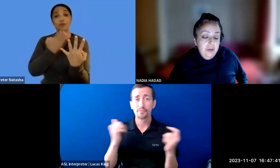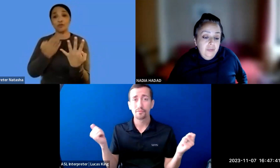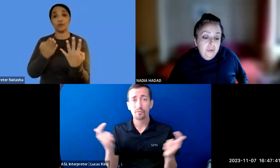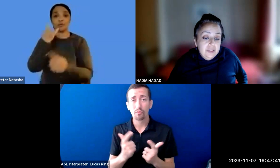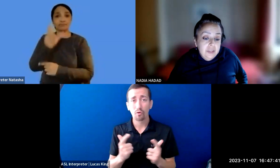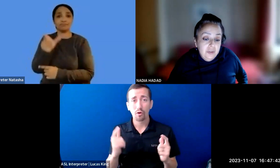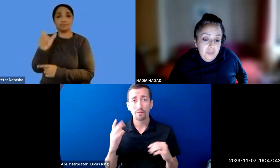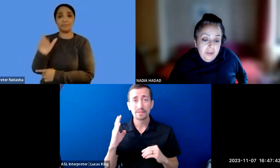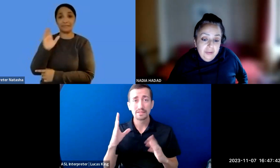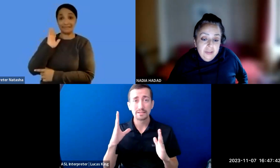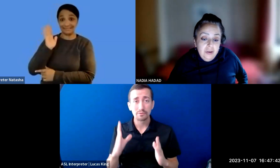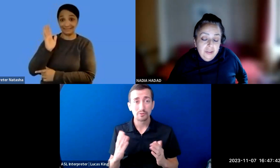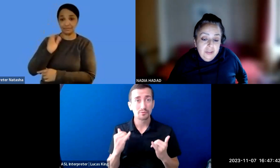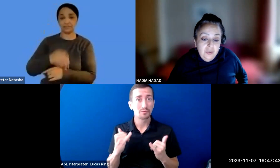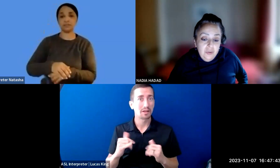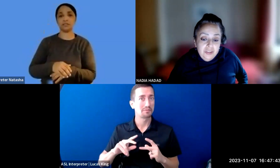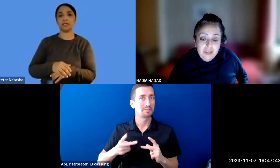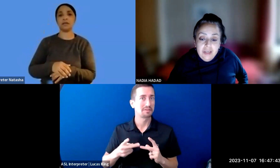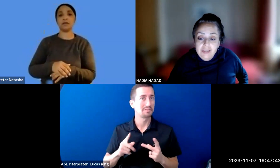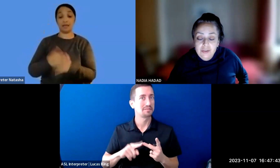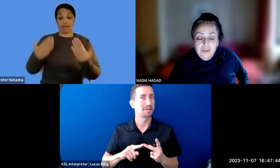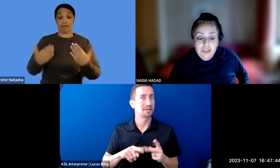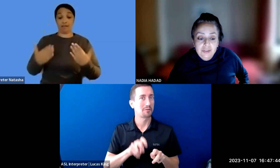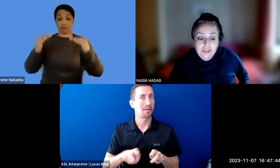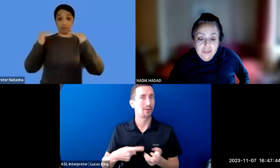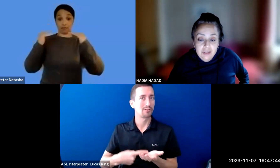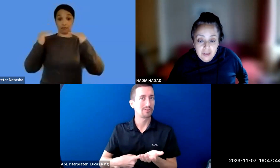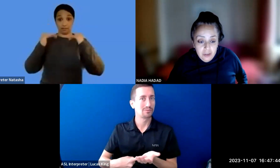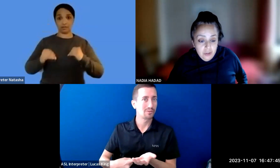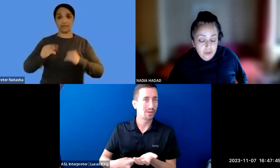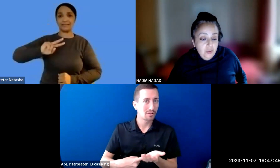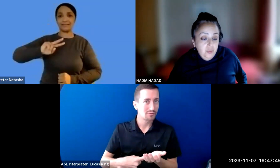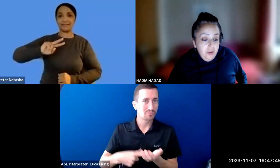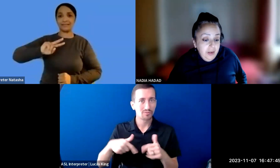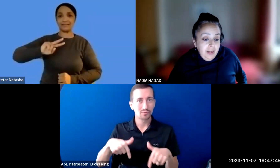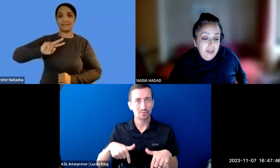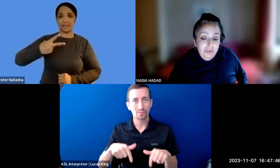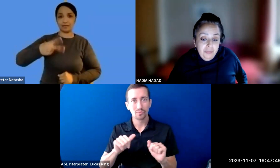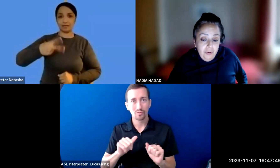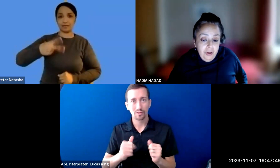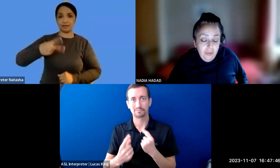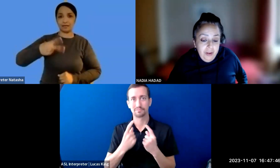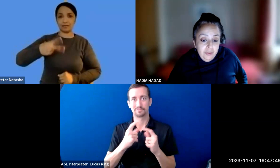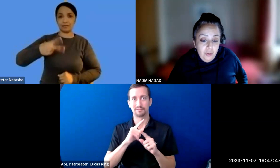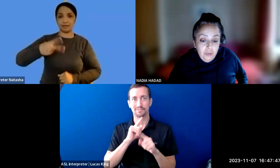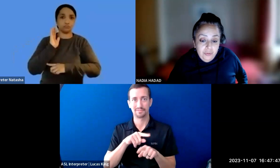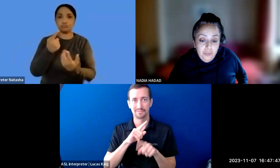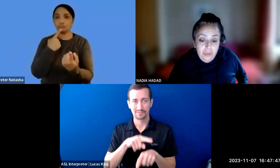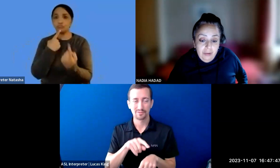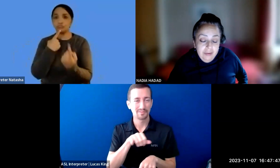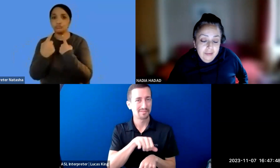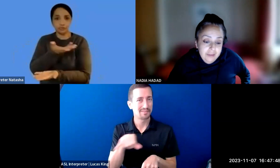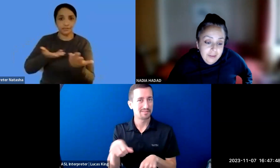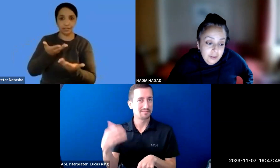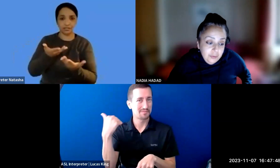It's time for the second panel discussion and Q&A session. Like before, we'll hand it over to Marion